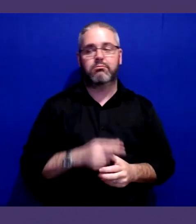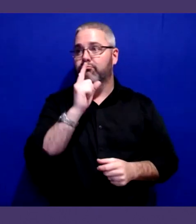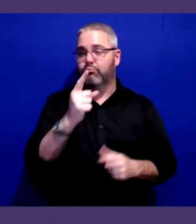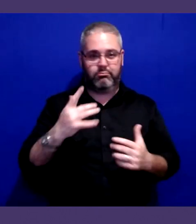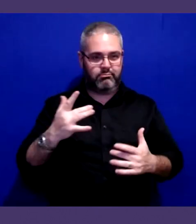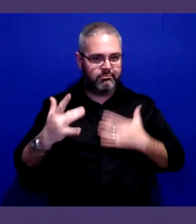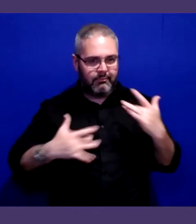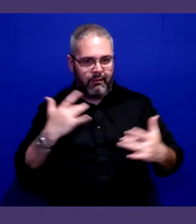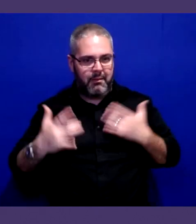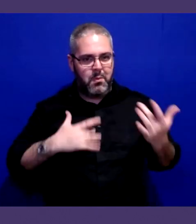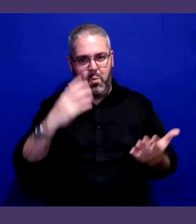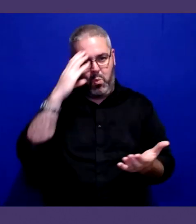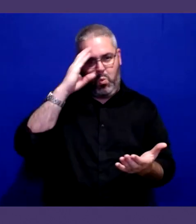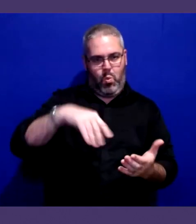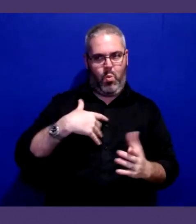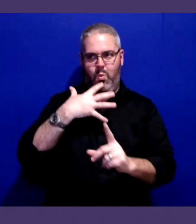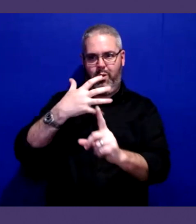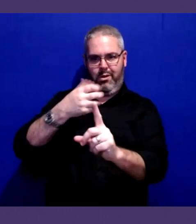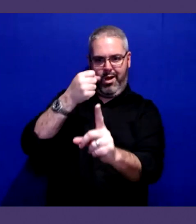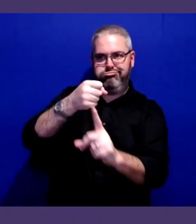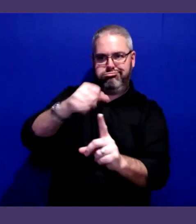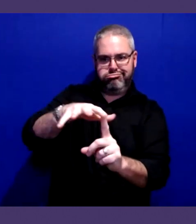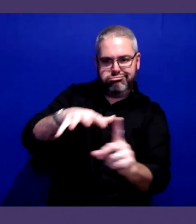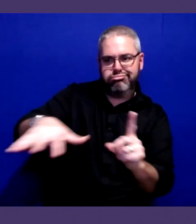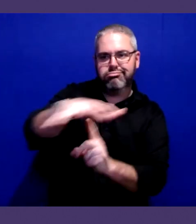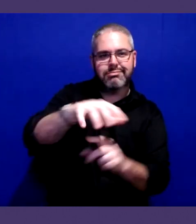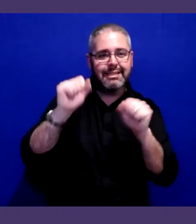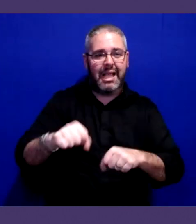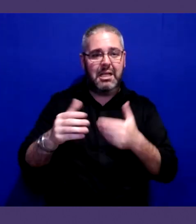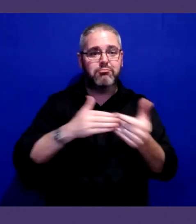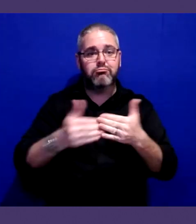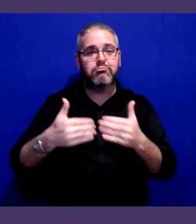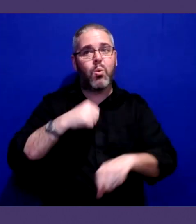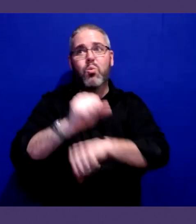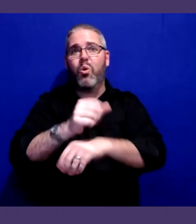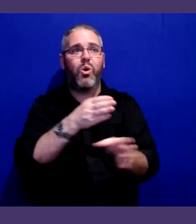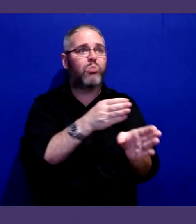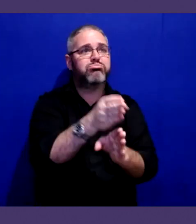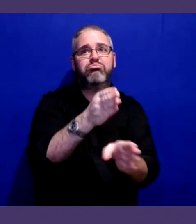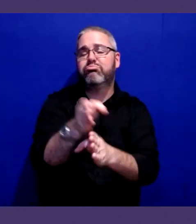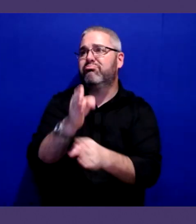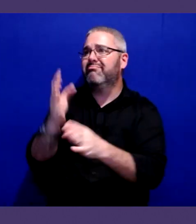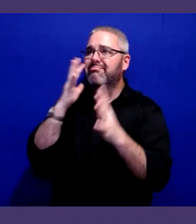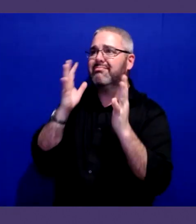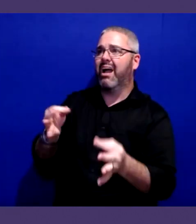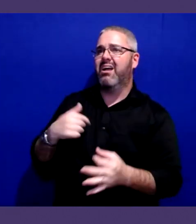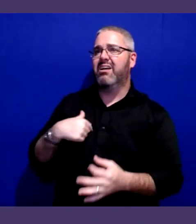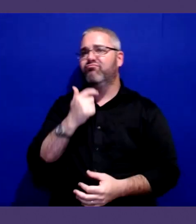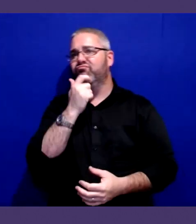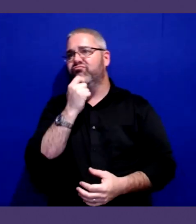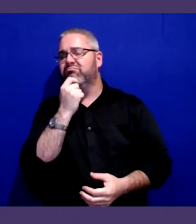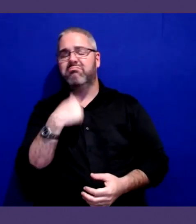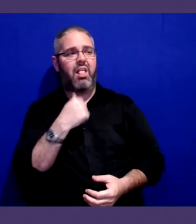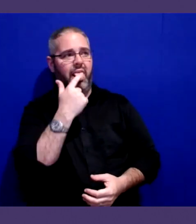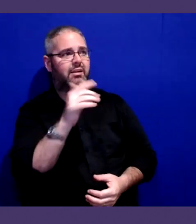a difference in whatever career I end up in, because I know a lot of people just don't know about accessibility,